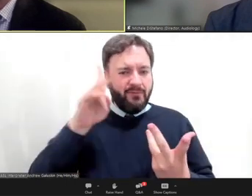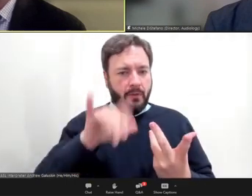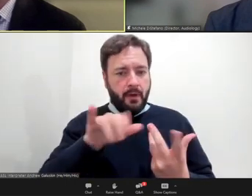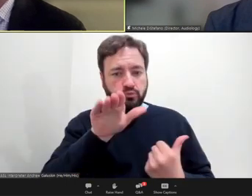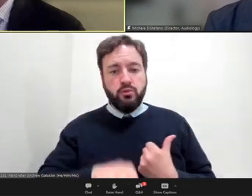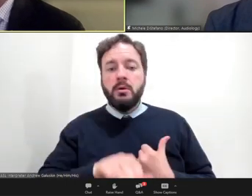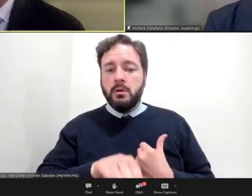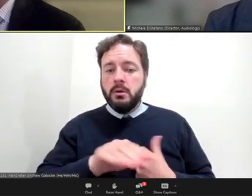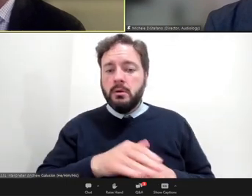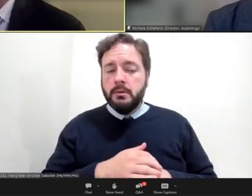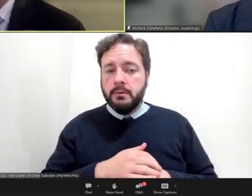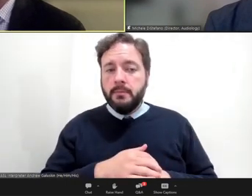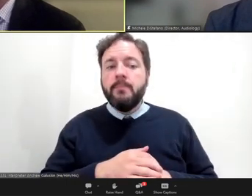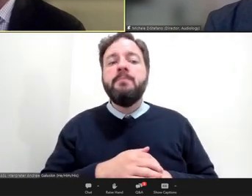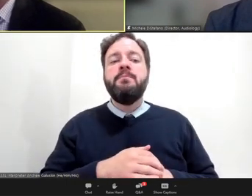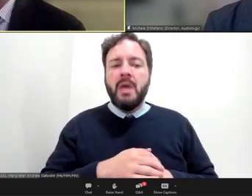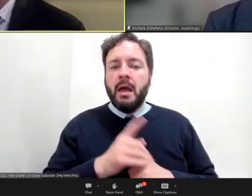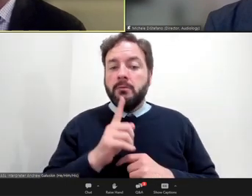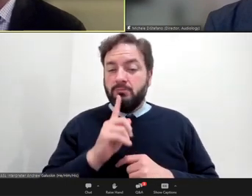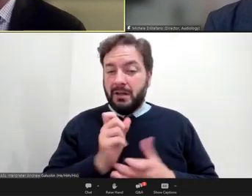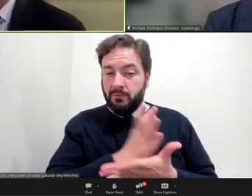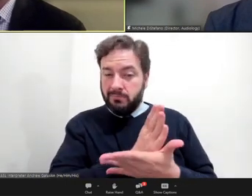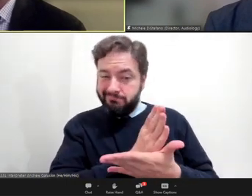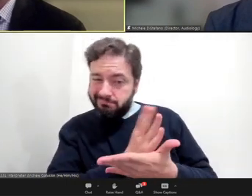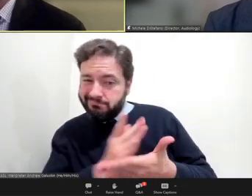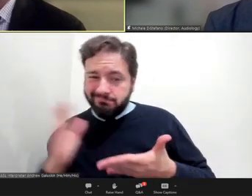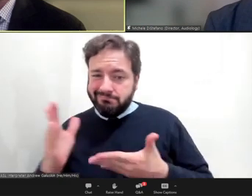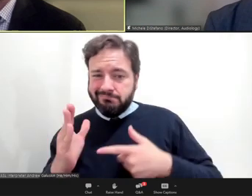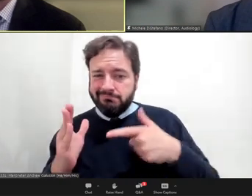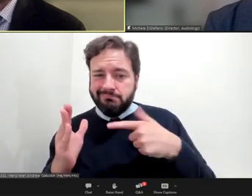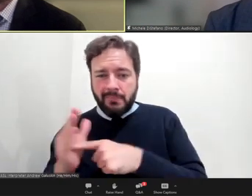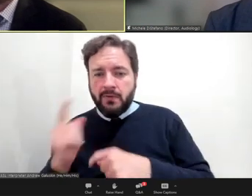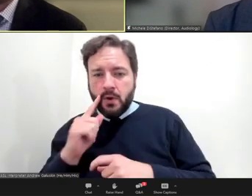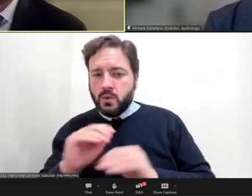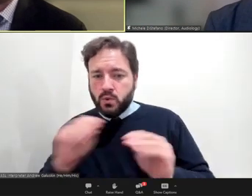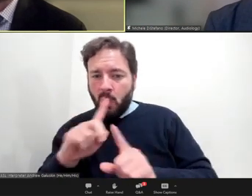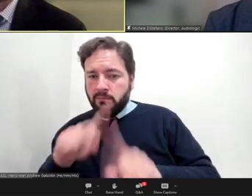I would say even in the extreme case, where there is no responses on the audiometric